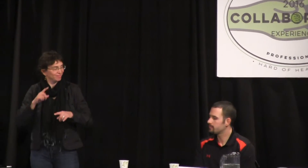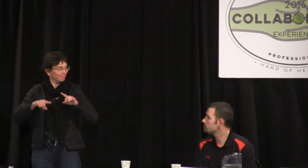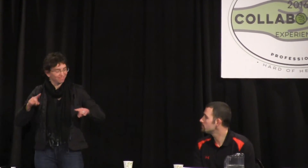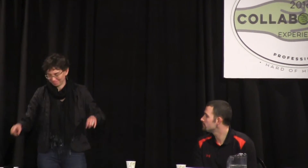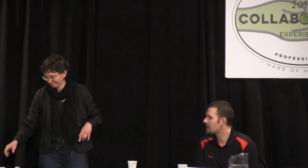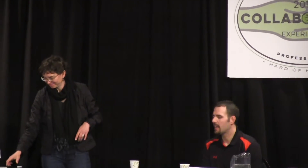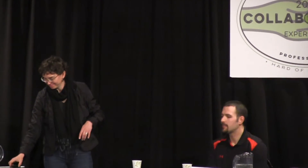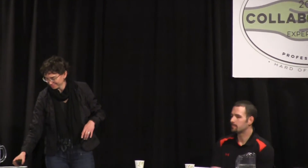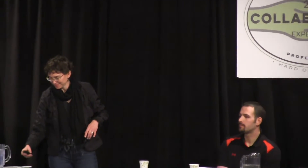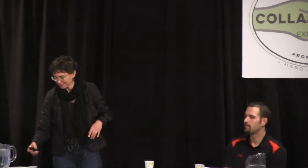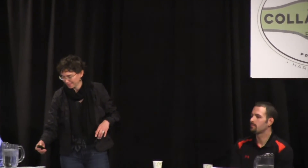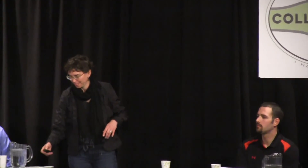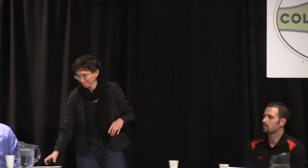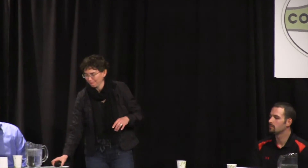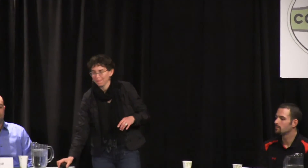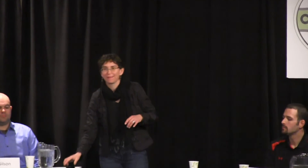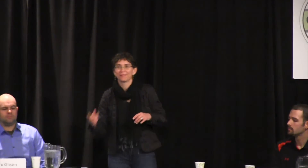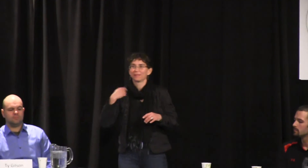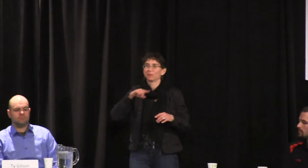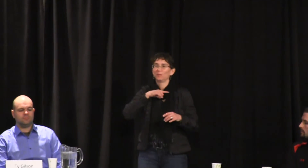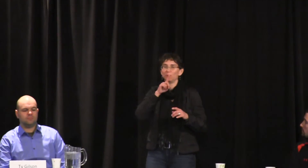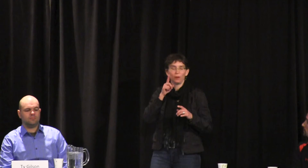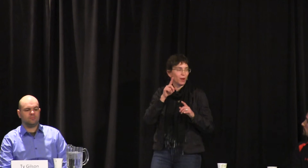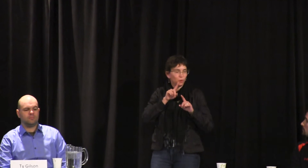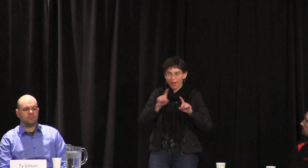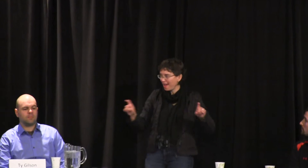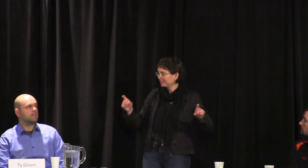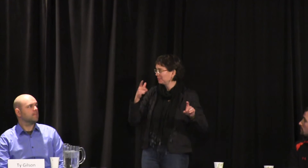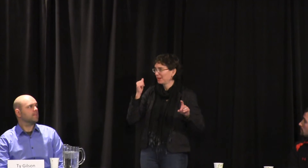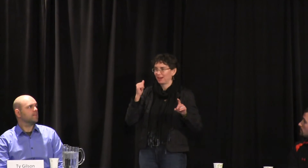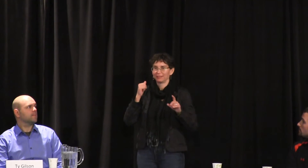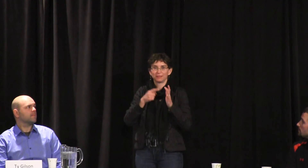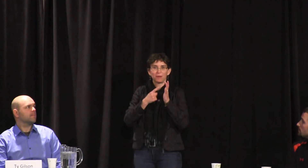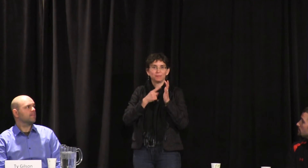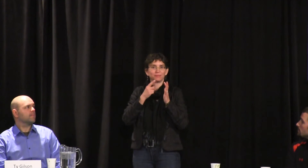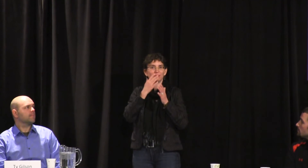Elise: So a little bit of variety there.